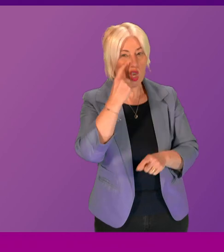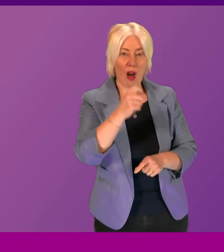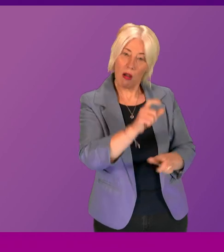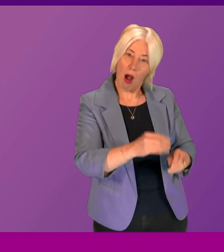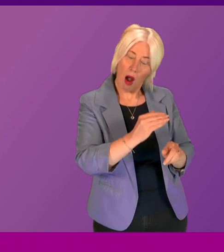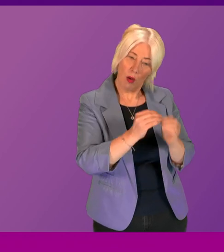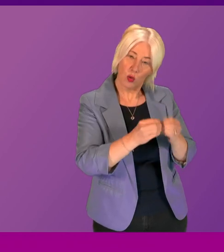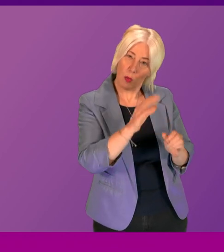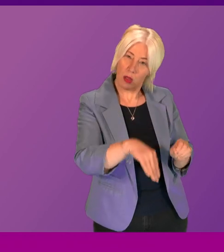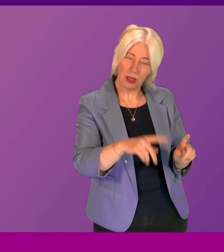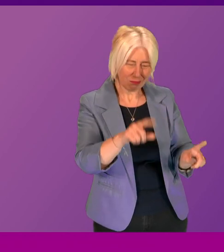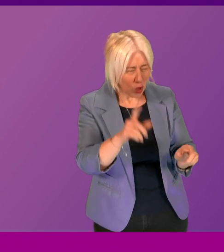of issues such as consent.